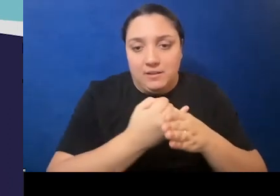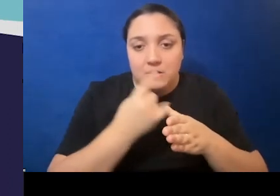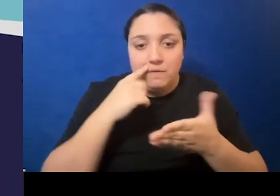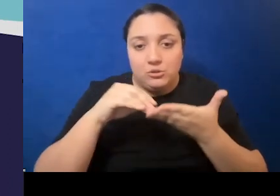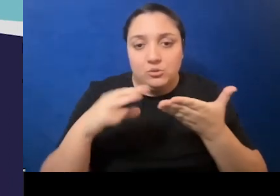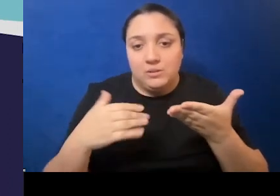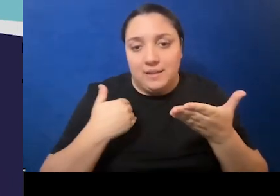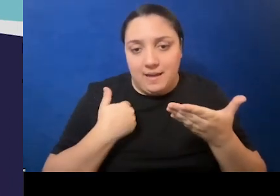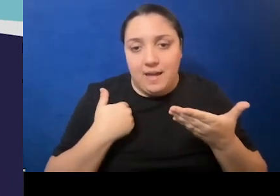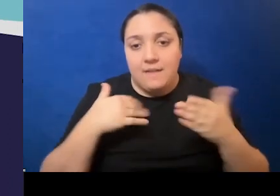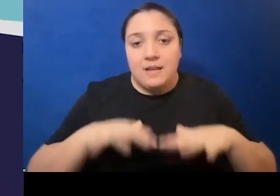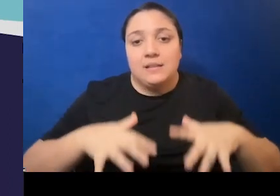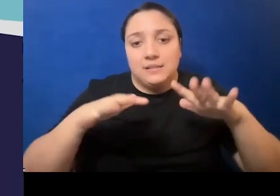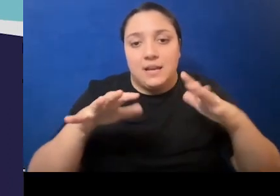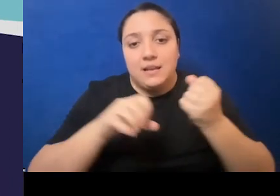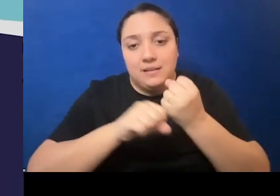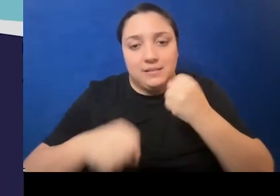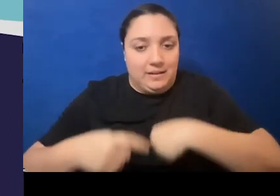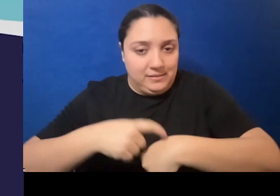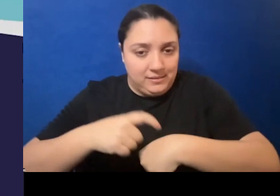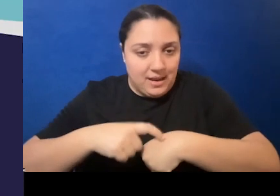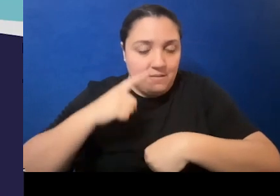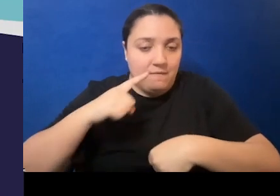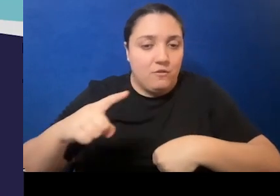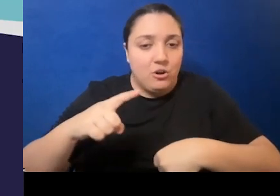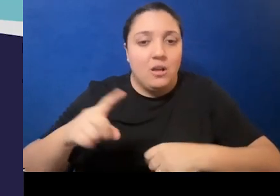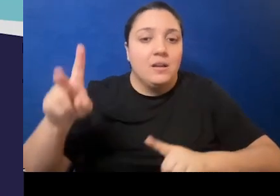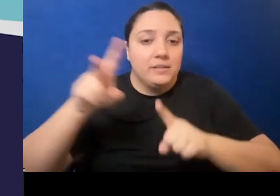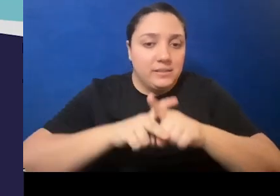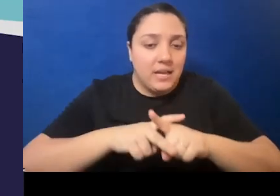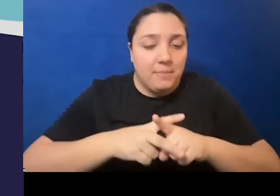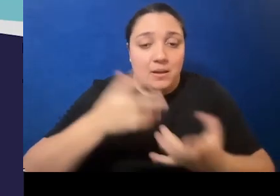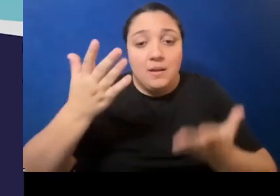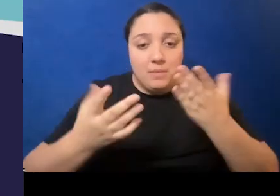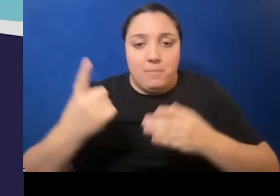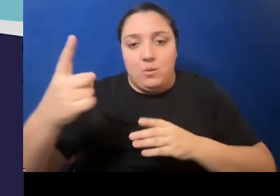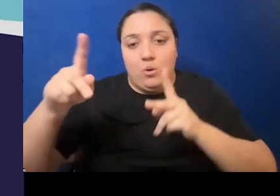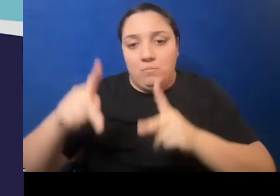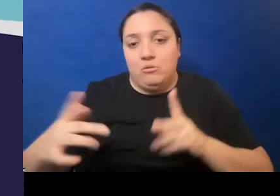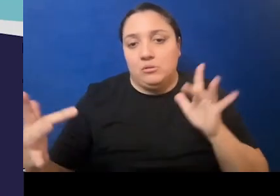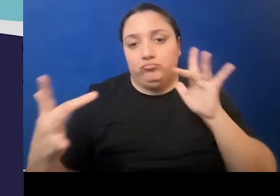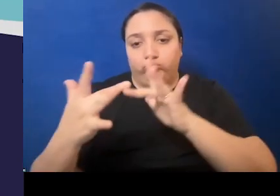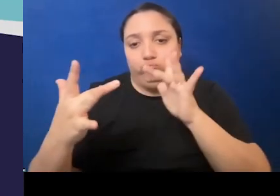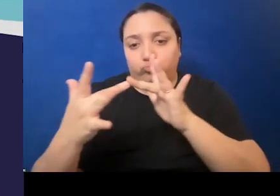EDUCATION INTERVENTIONS THAT CAN BE FOR STUDENTS WITH ANXIETY. EXTENDED TIME FOR THE